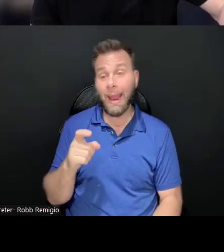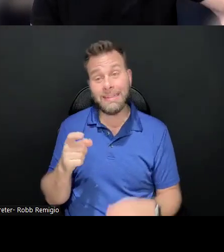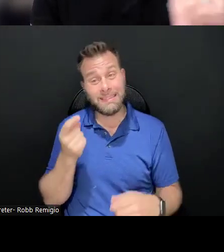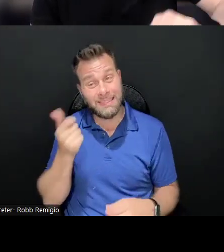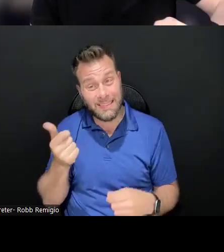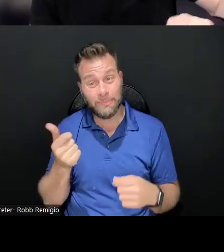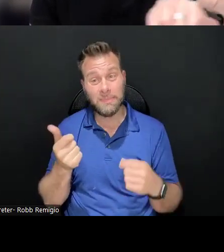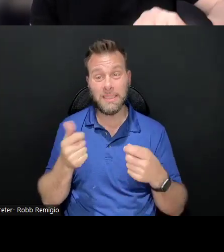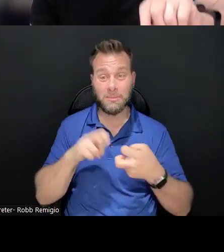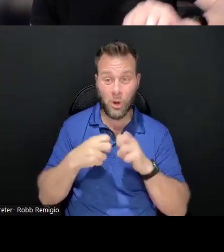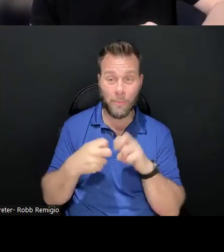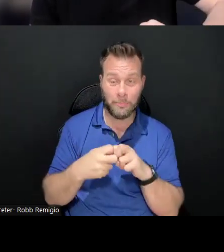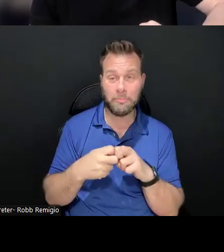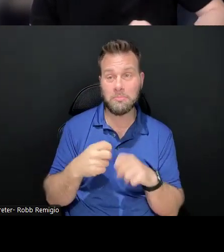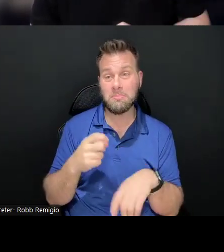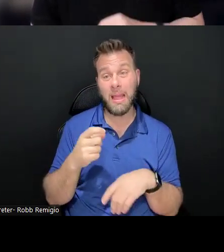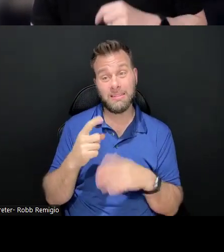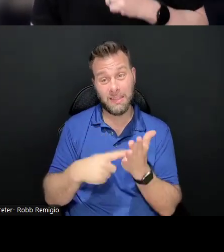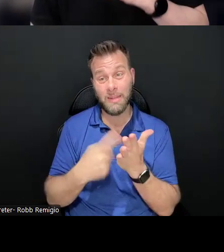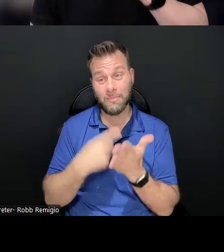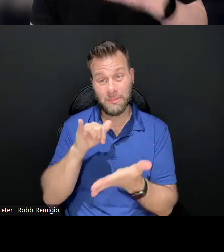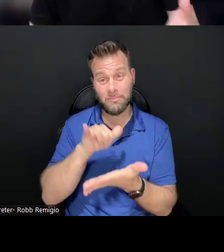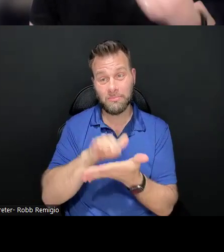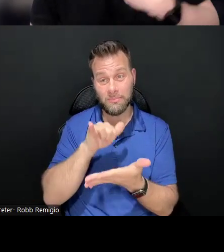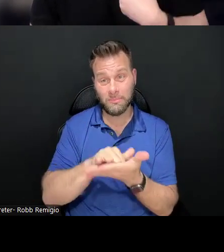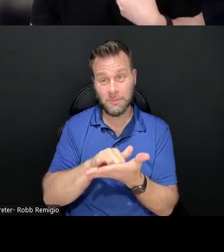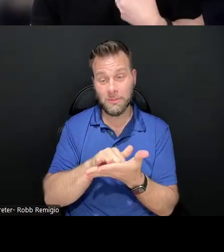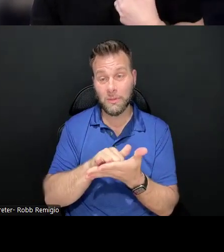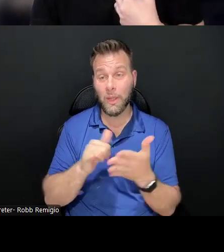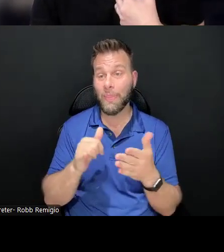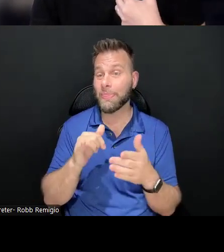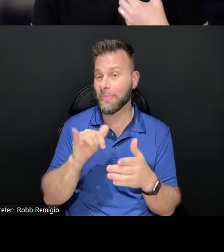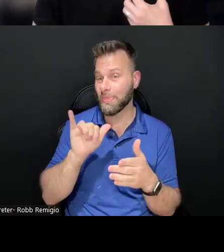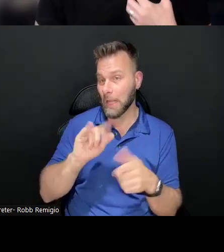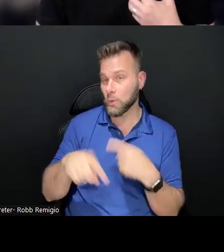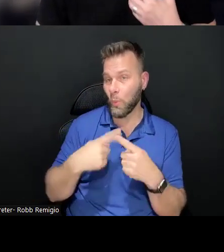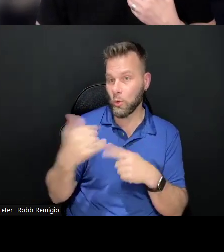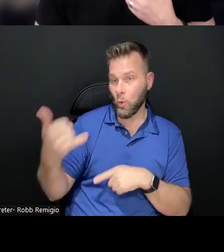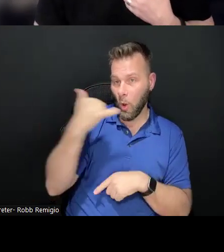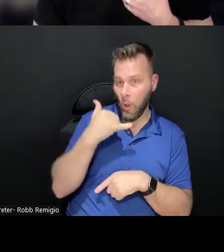It becomes a little bit In some case it is almost This is where you call me and